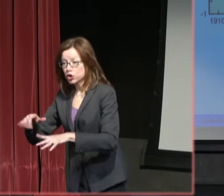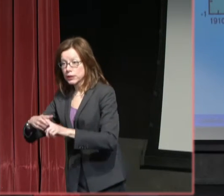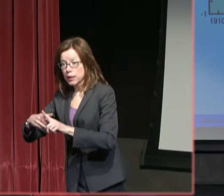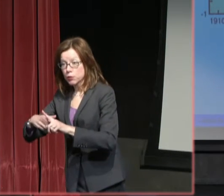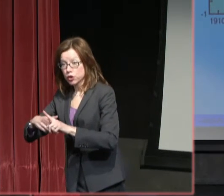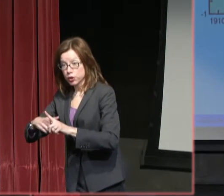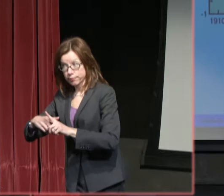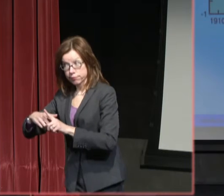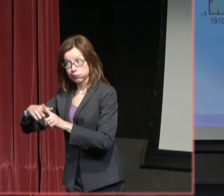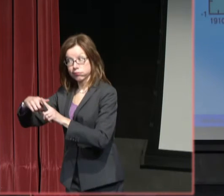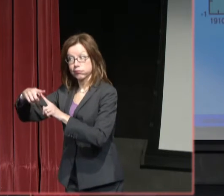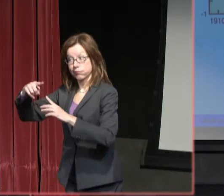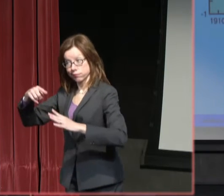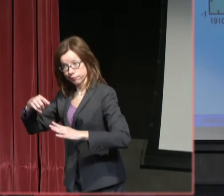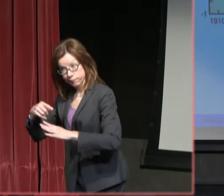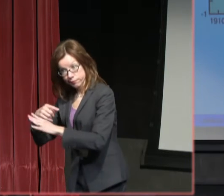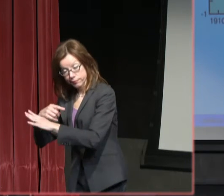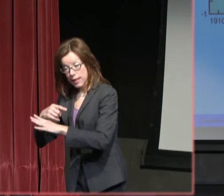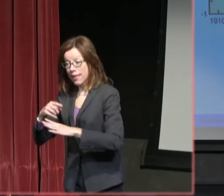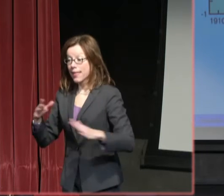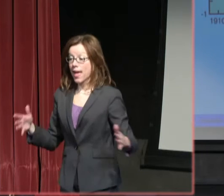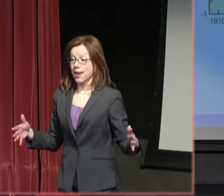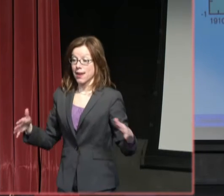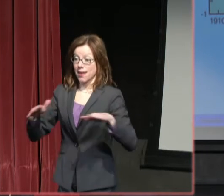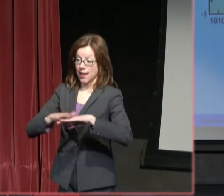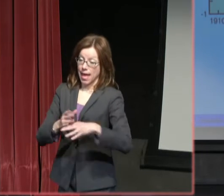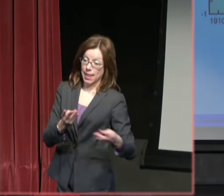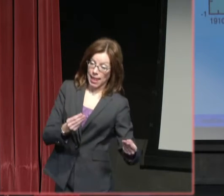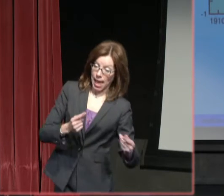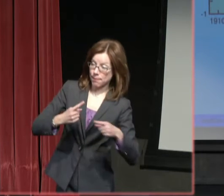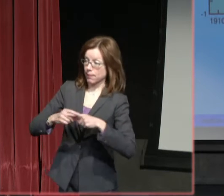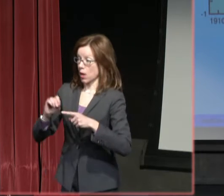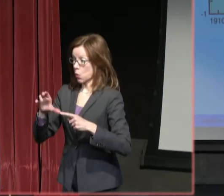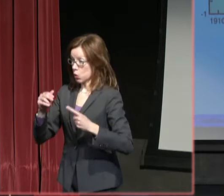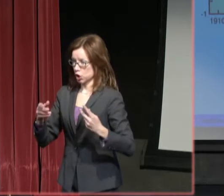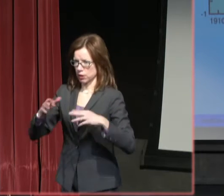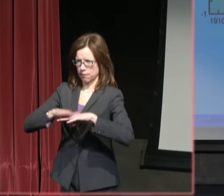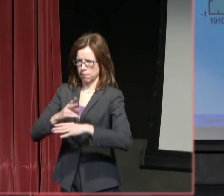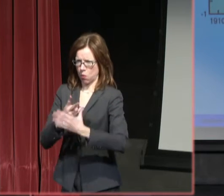and in the middle, land and ocean combined. So the black is the observations.